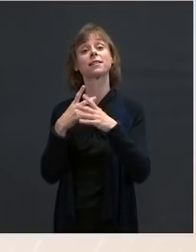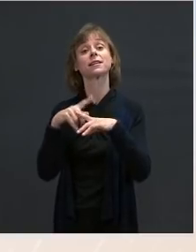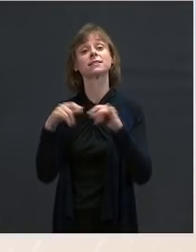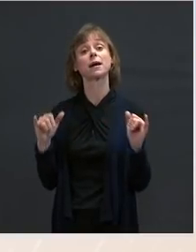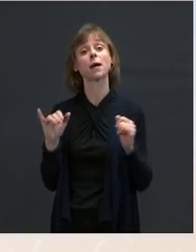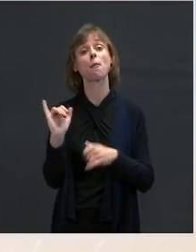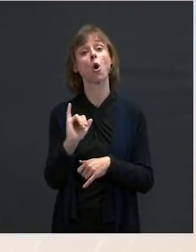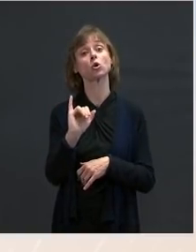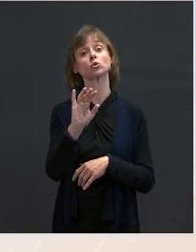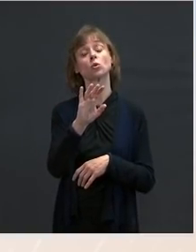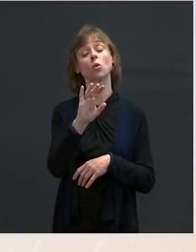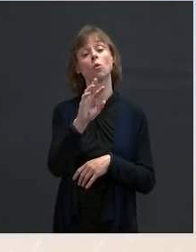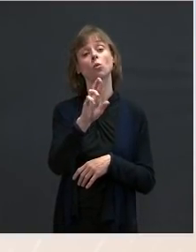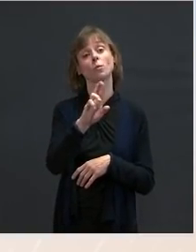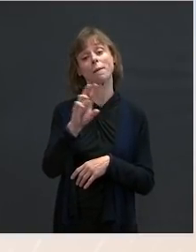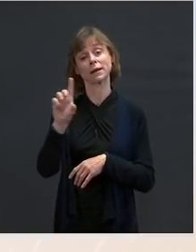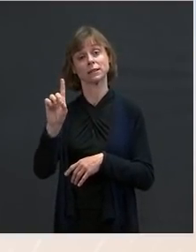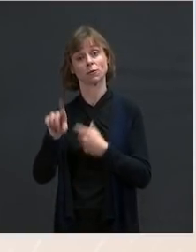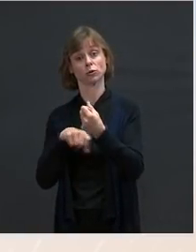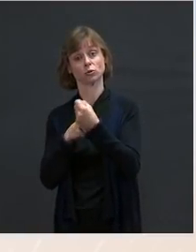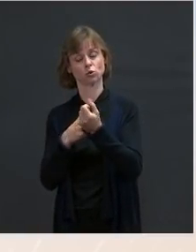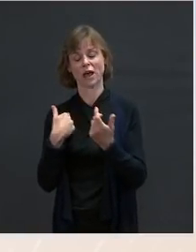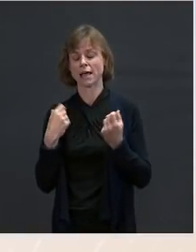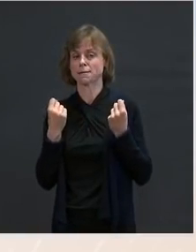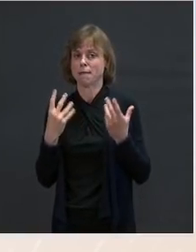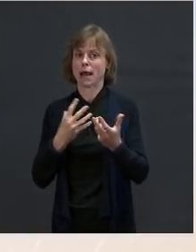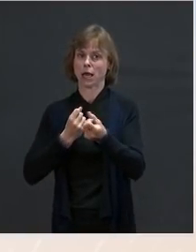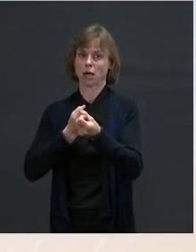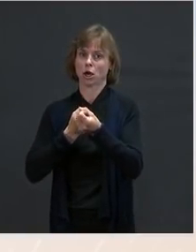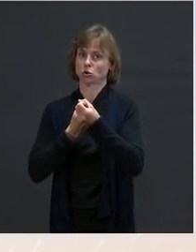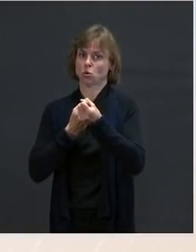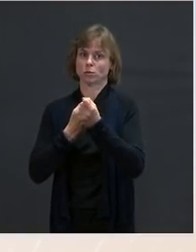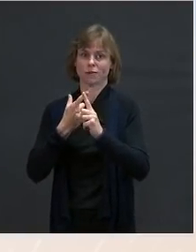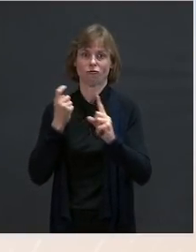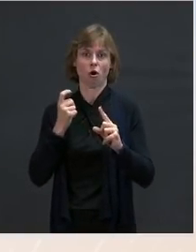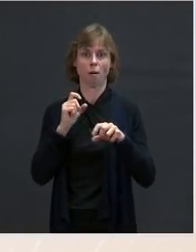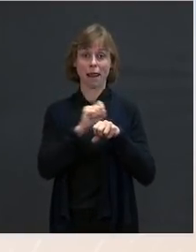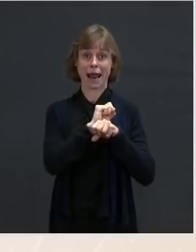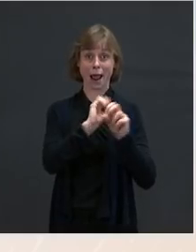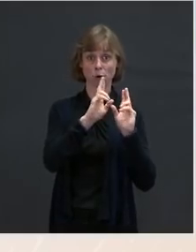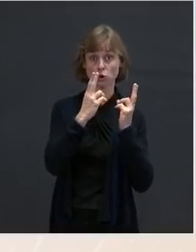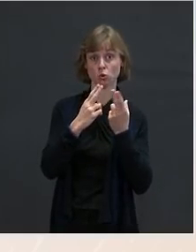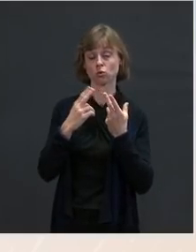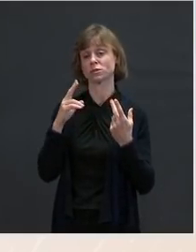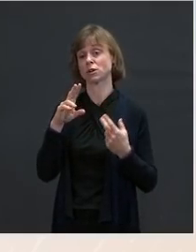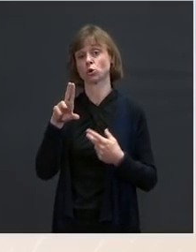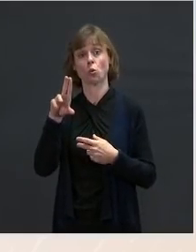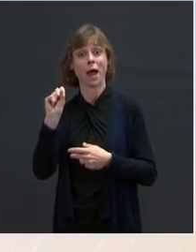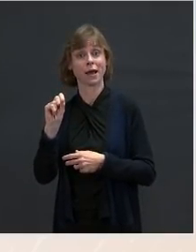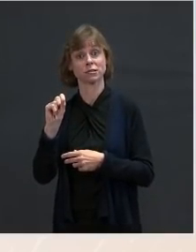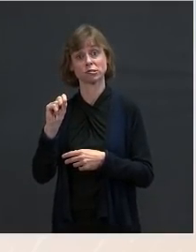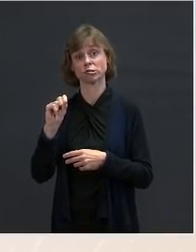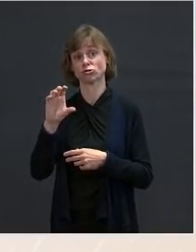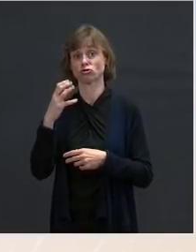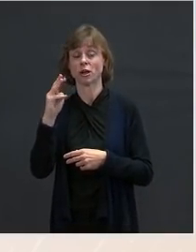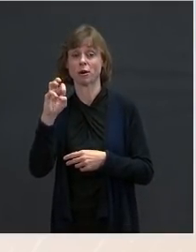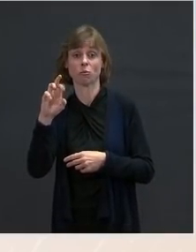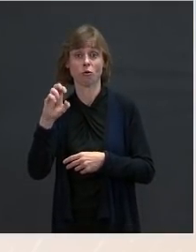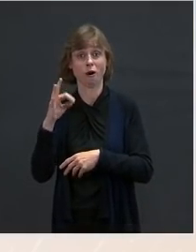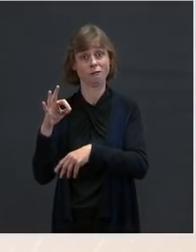She has won widespread support and endorsements ranging from labor unions to the U.S. Chamber of Commerce. And she's rolled up her sleeves and done the work.